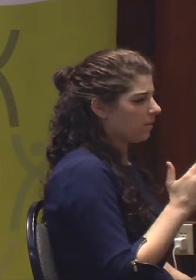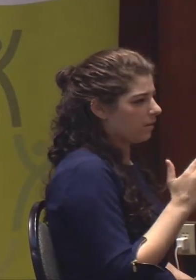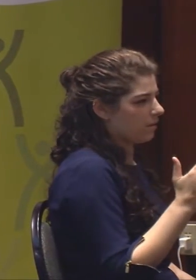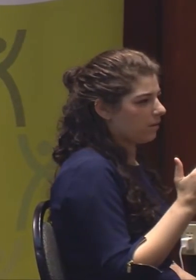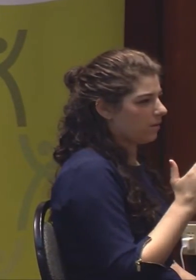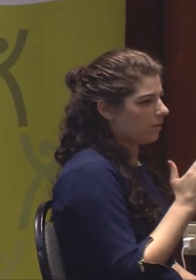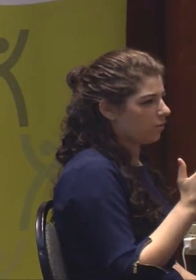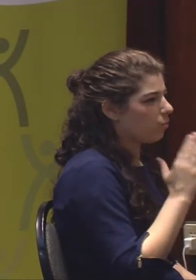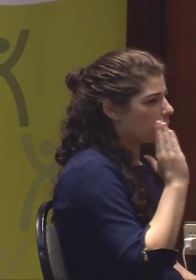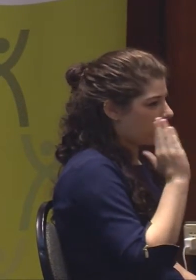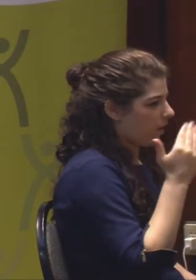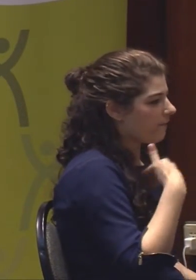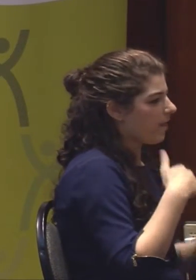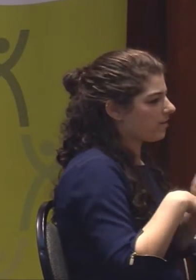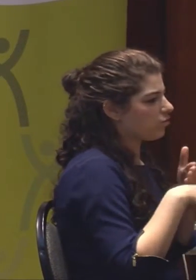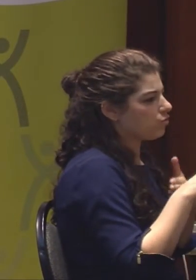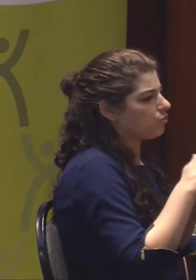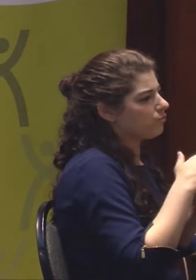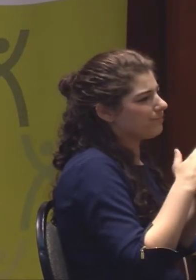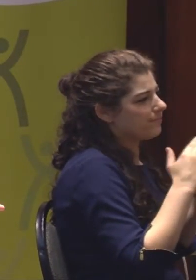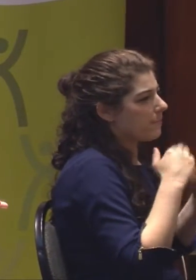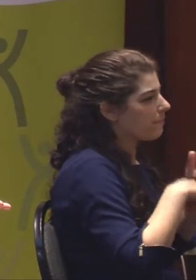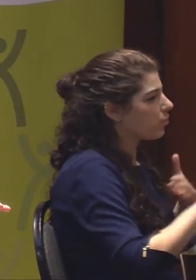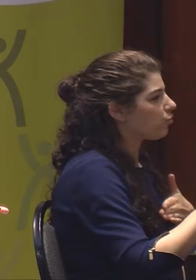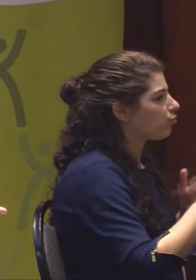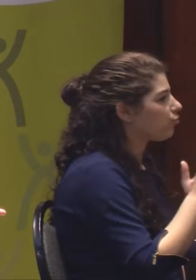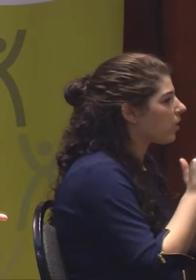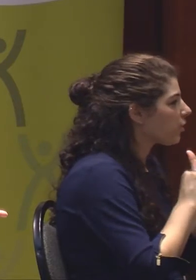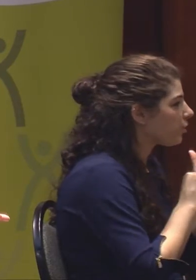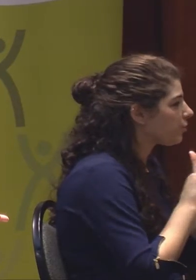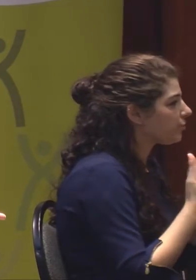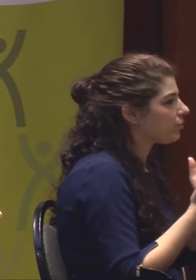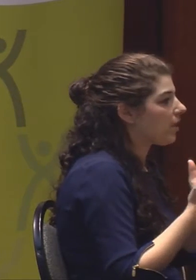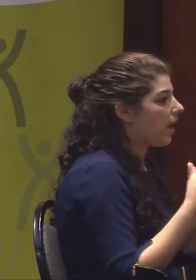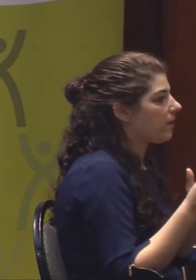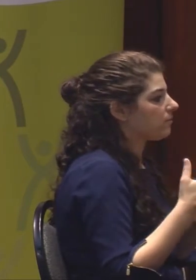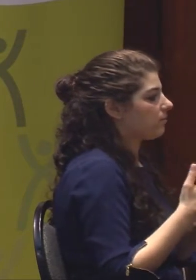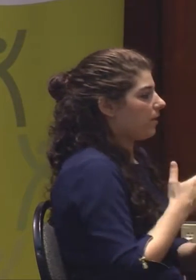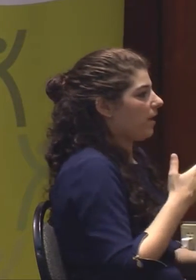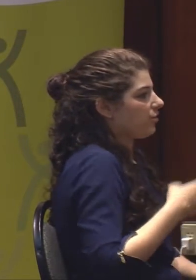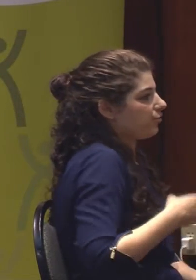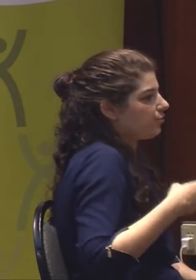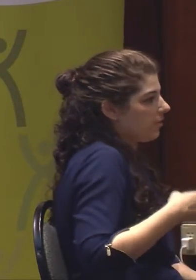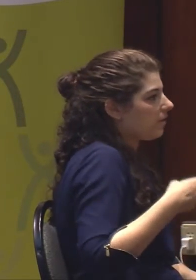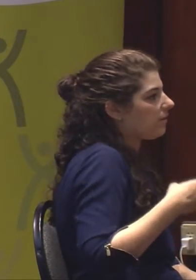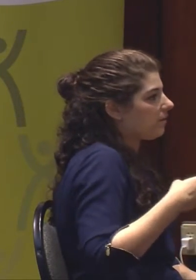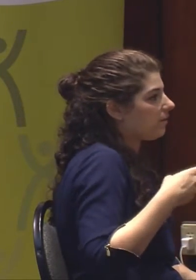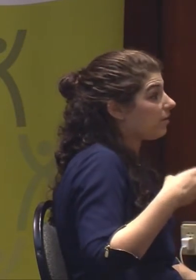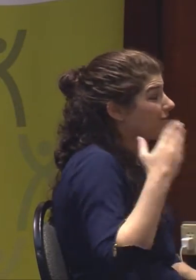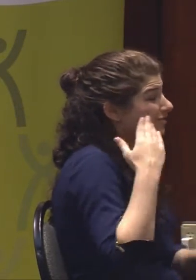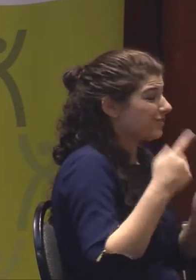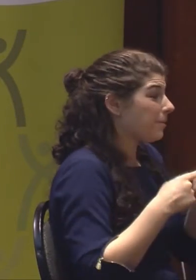birth records and the early health history. You know by the time people get to school sometimes they don't pay much